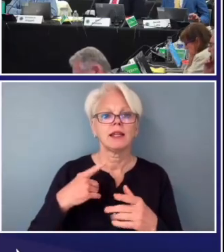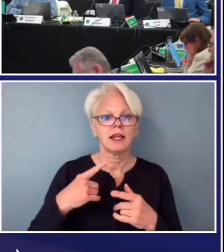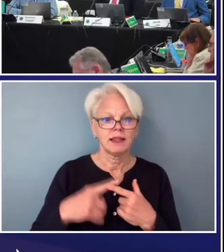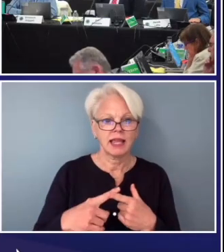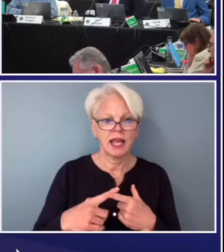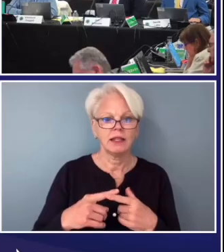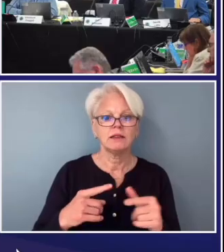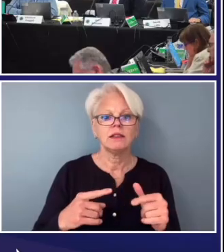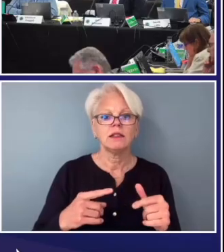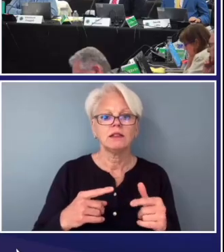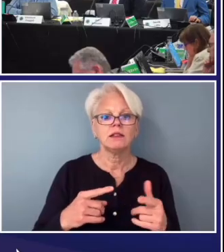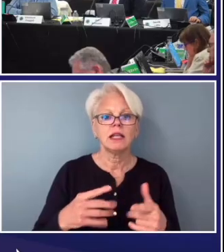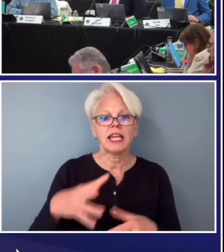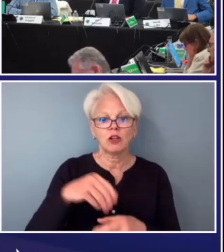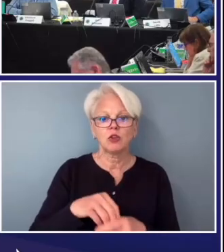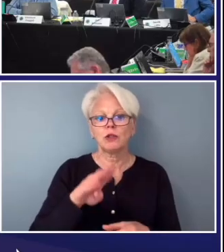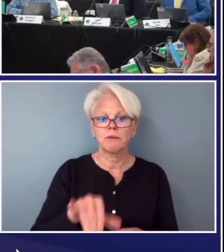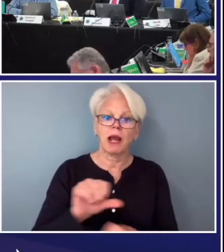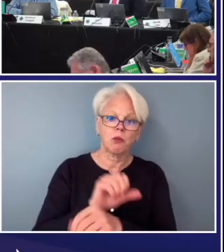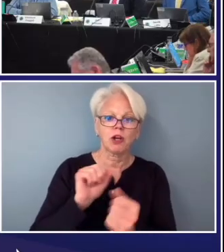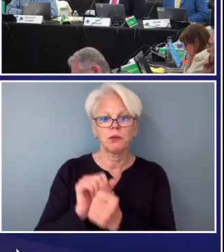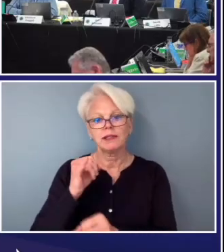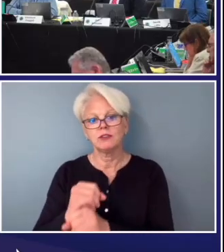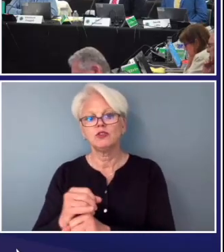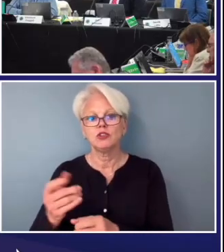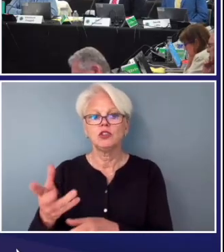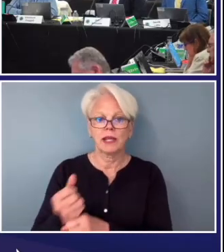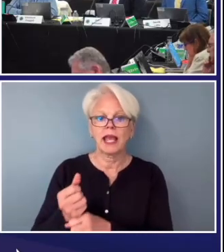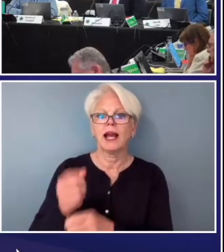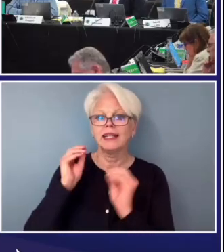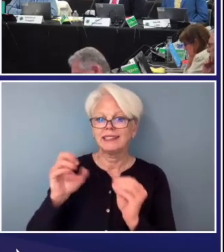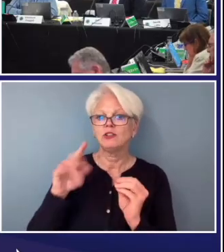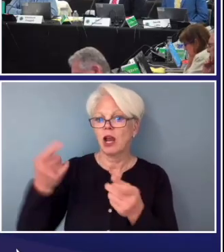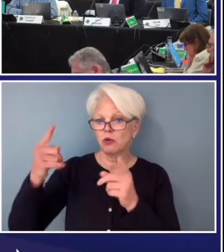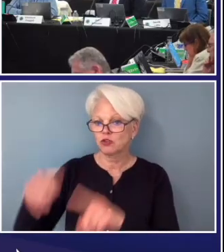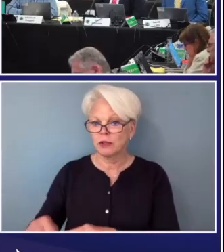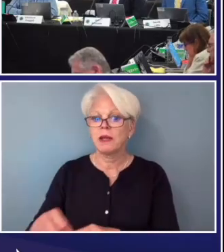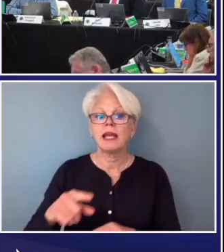the working with institutions to secure a teachout agreement and where a teachout agreement can't be arranged than working with the institution.